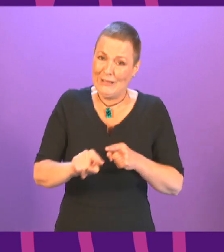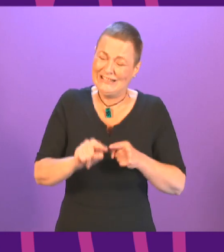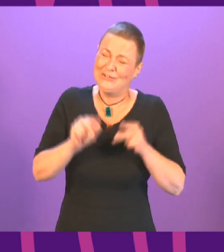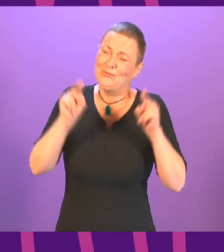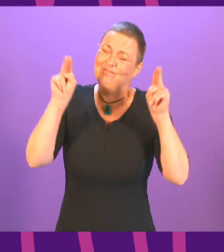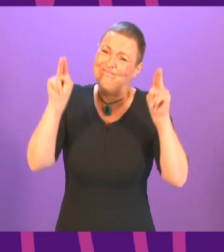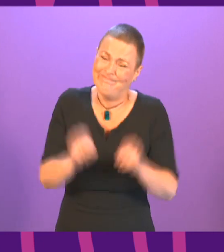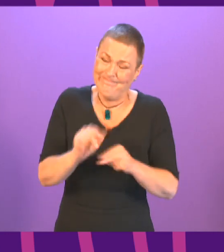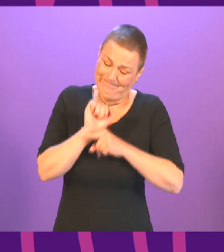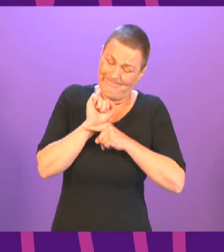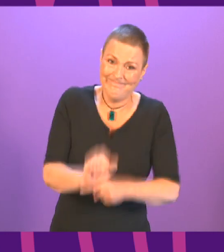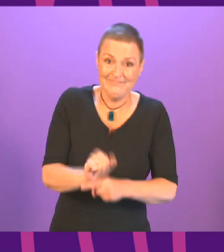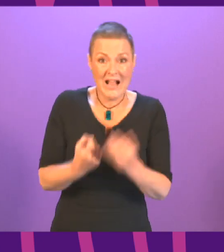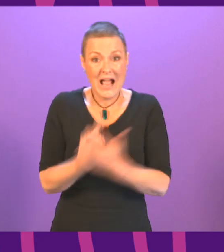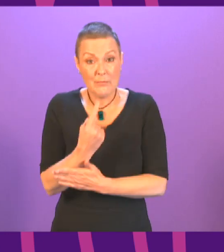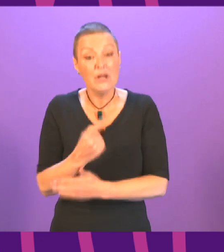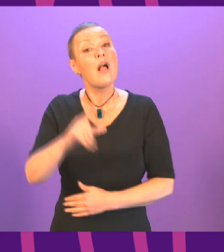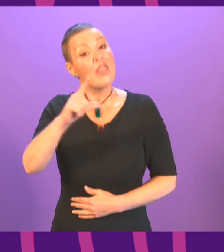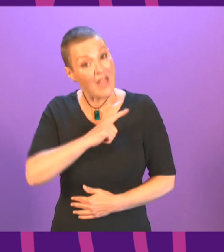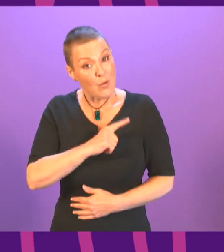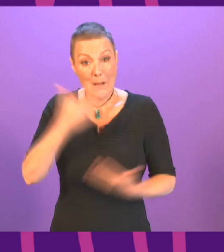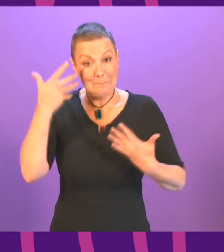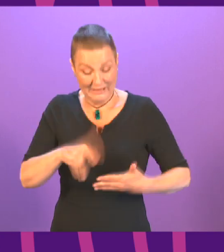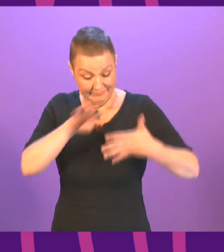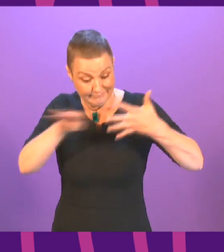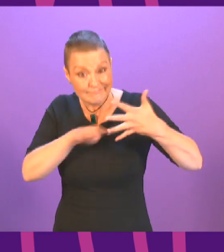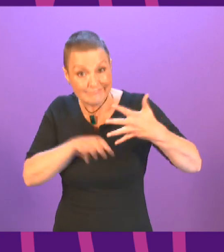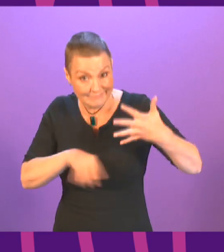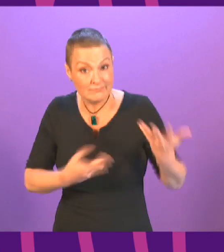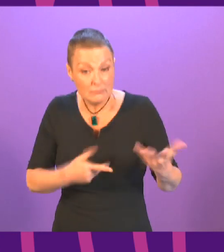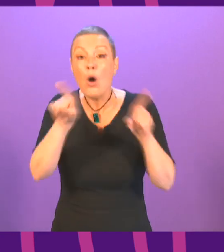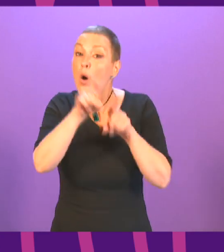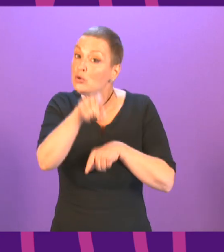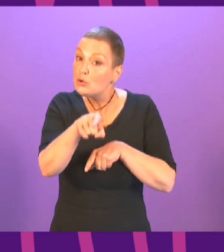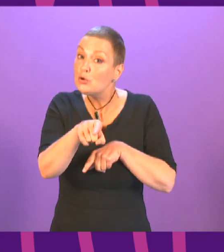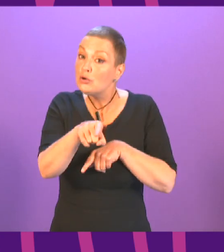That is why we have taken the steps that I have set out.